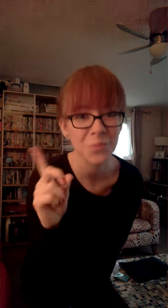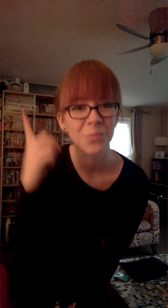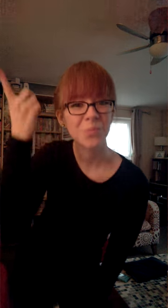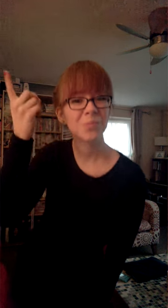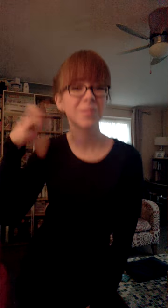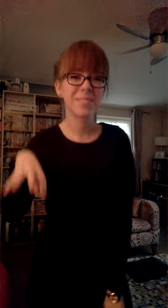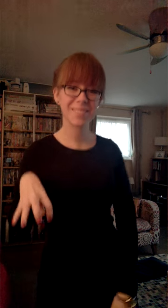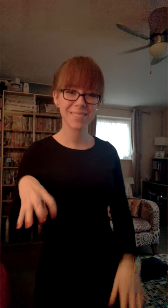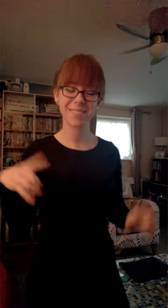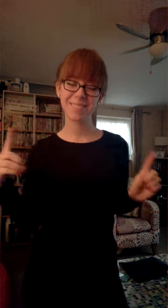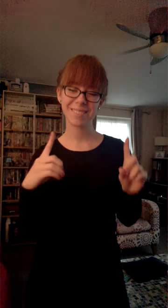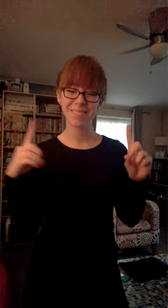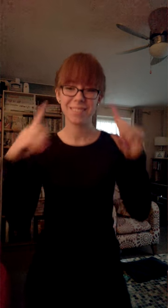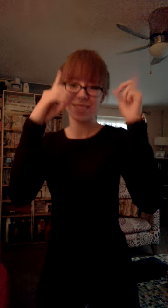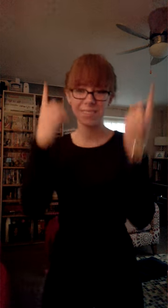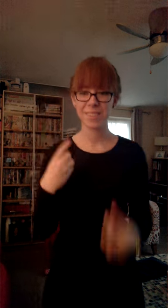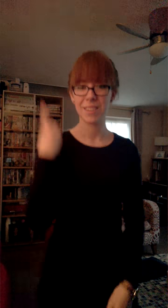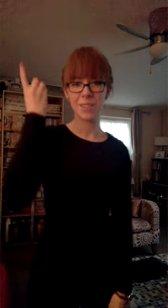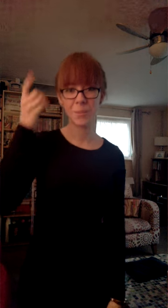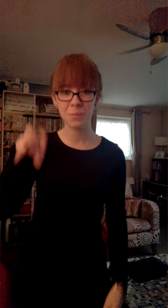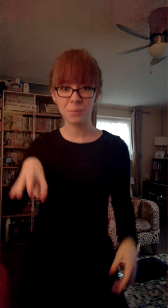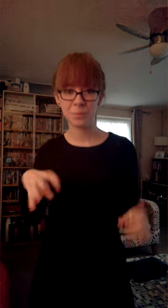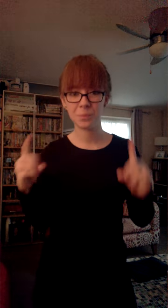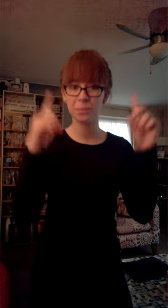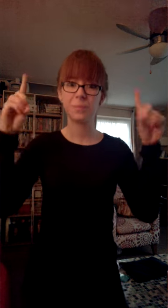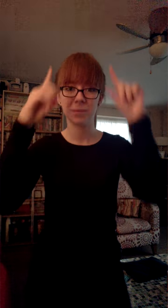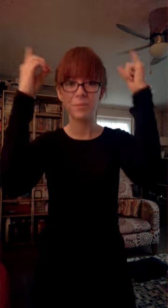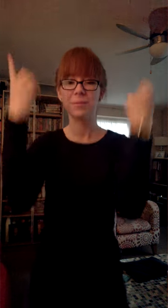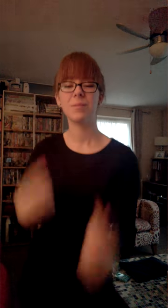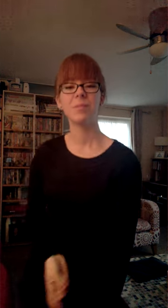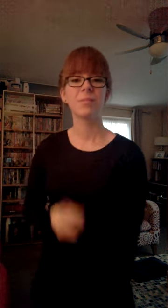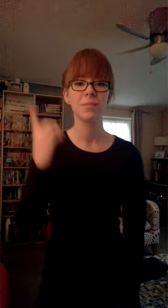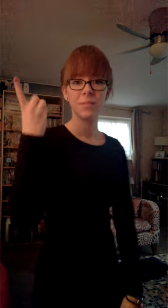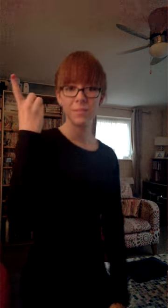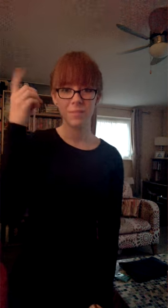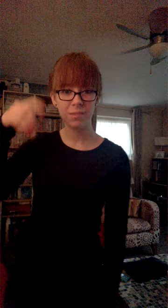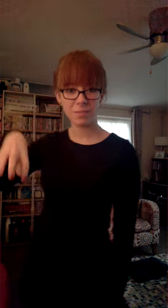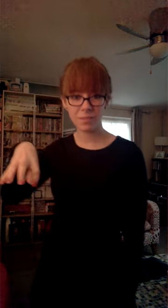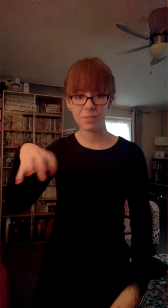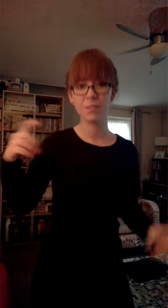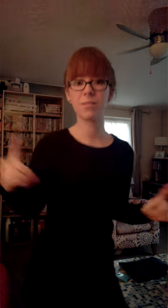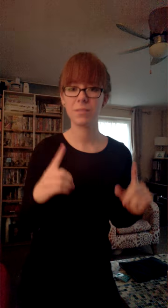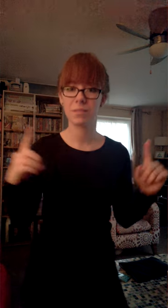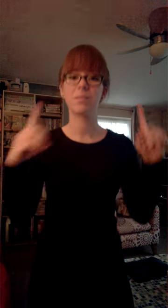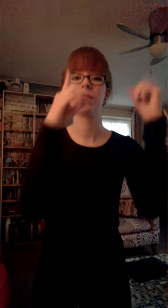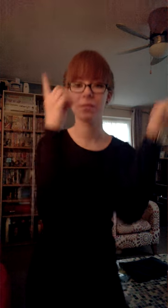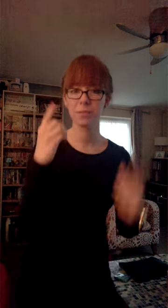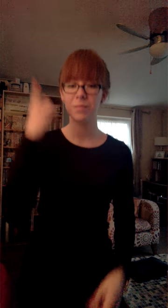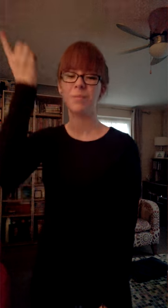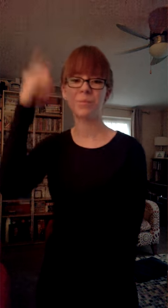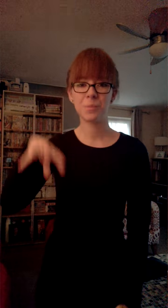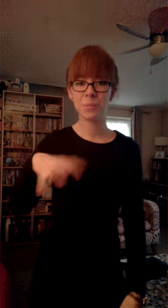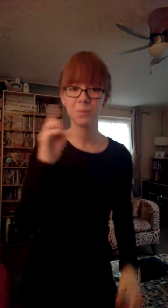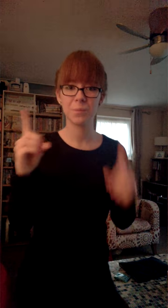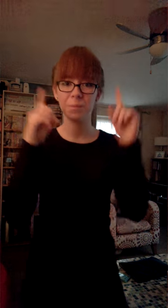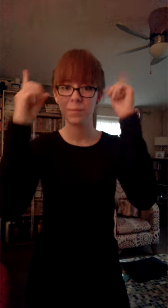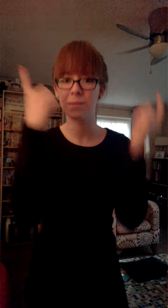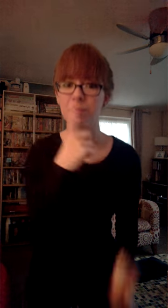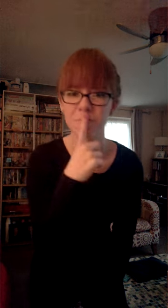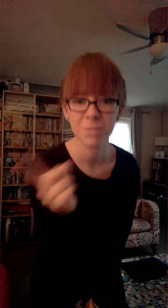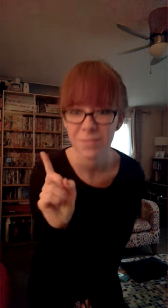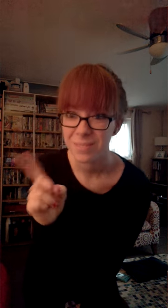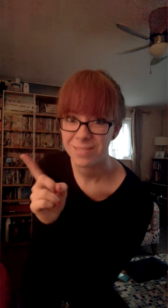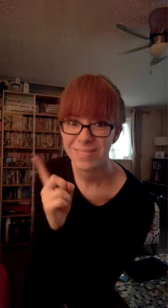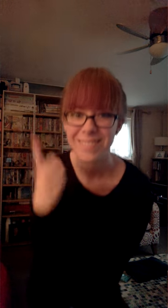whaa?!) Uptown Funk you up, Uptown Funk you up Uptown Funk you up, Uptown Funk you up (say whaa?!)